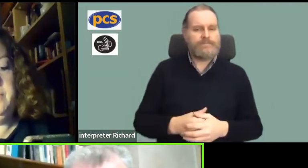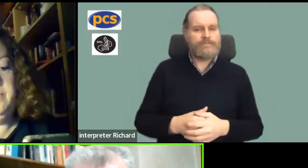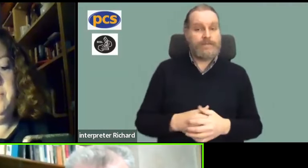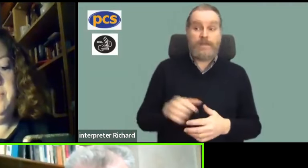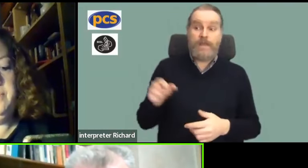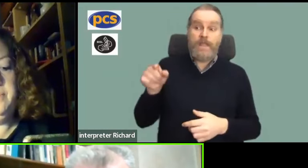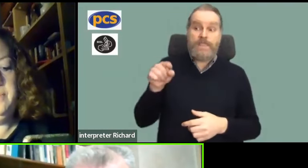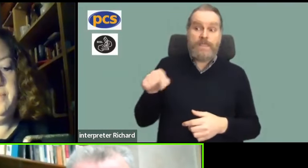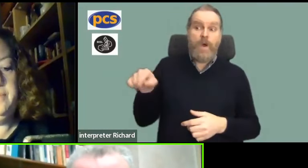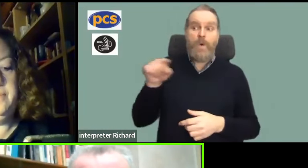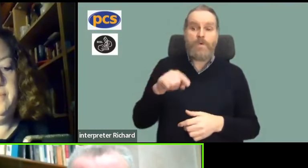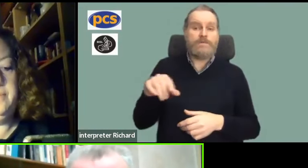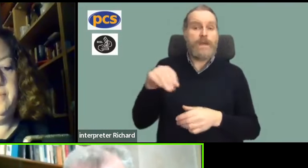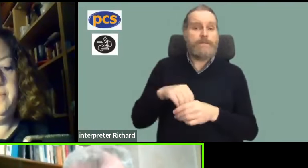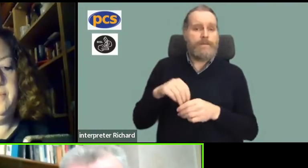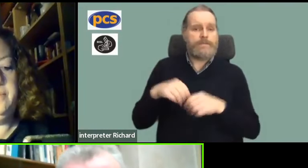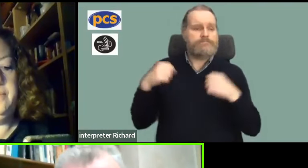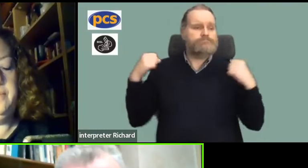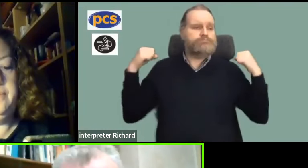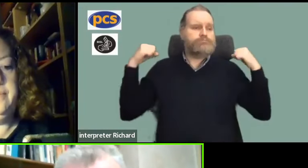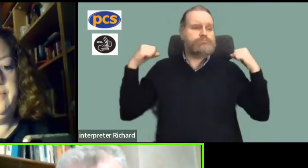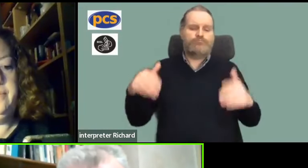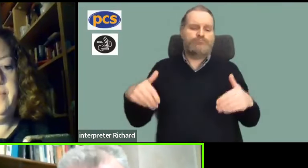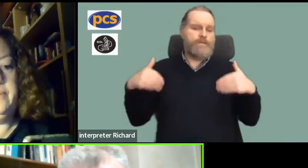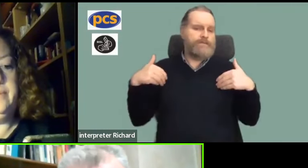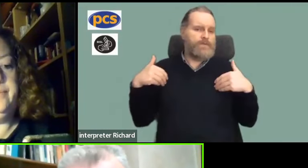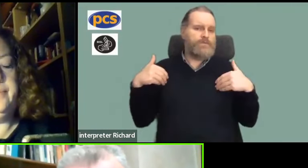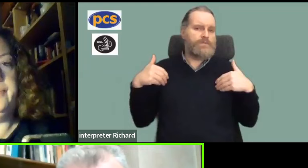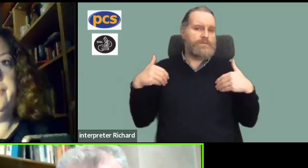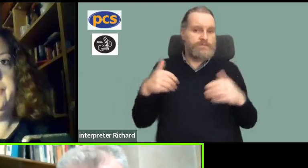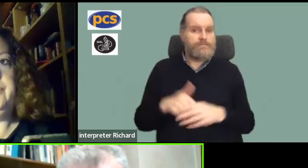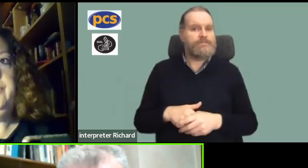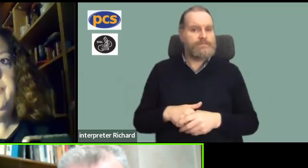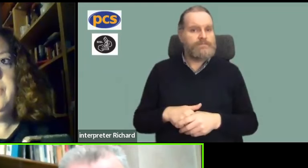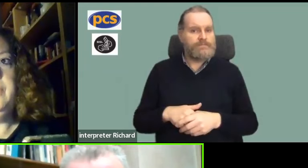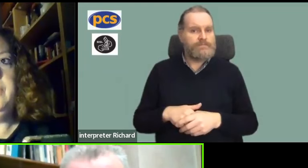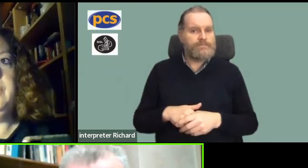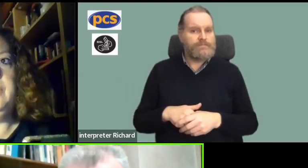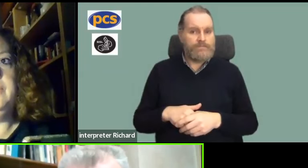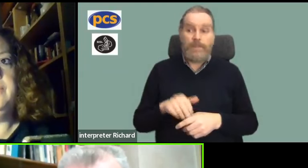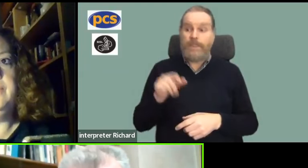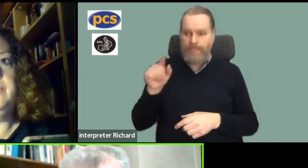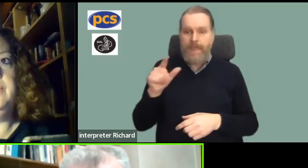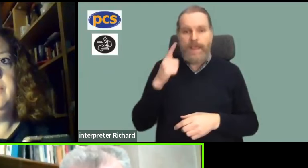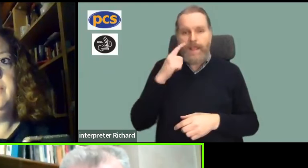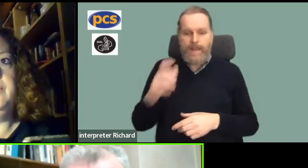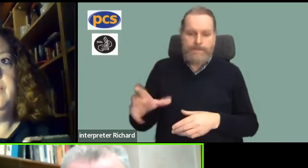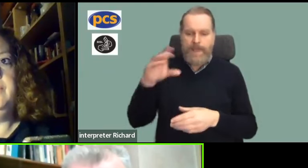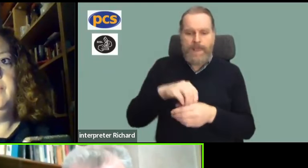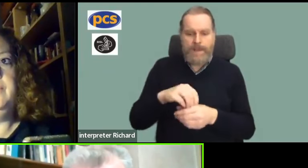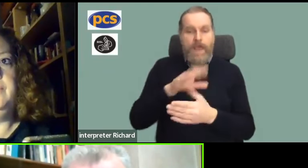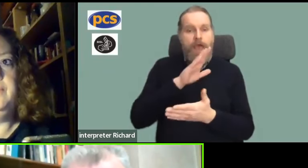we are looking We are looking at the possibility of those search members . Is it being Is it being covered in an n Hmrc re ballot n Hmrc re